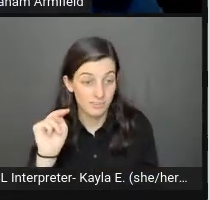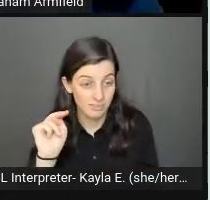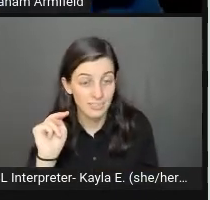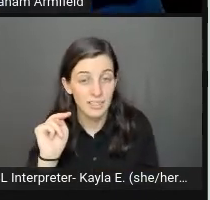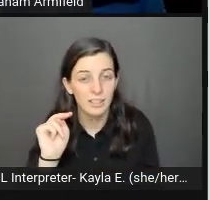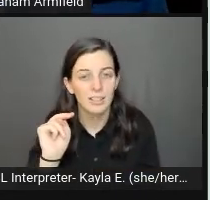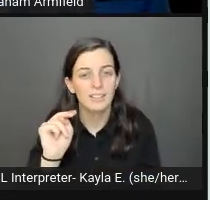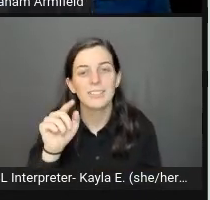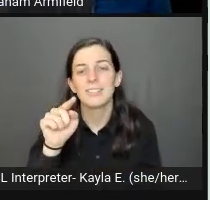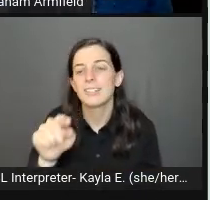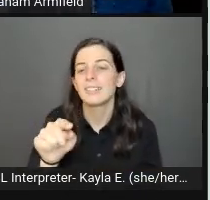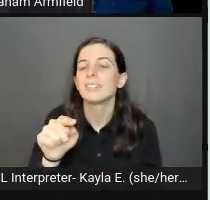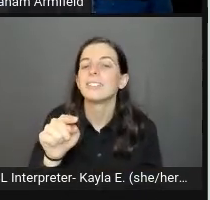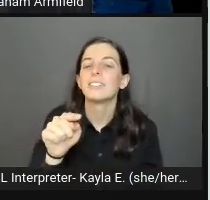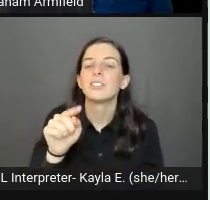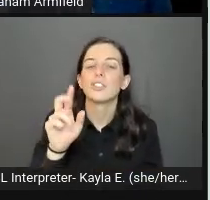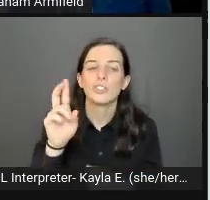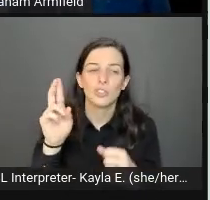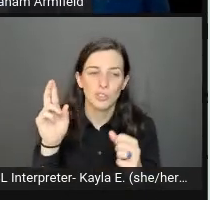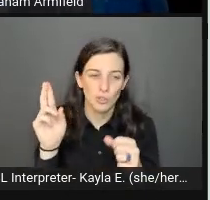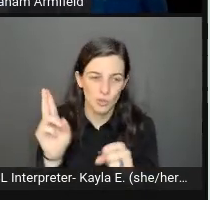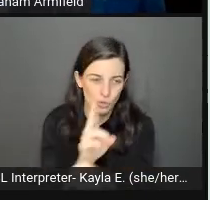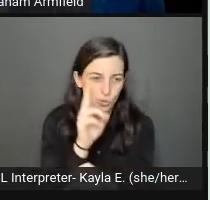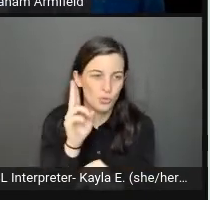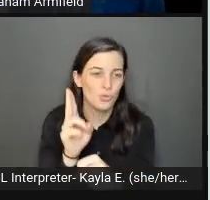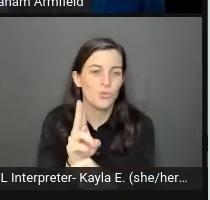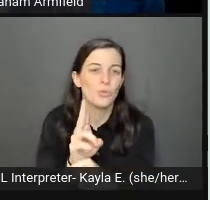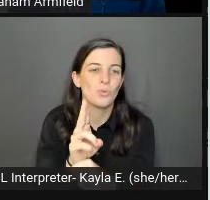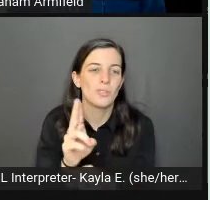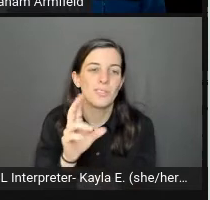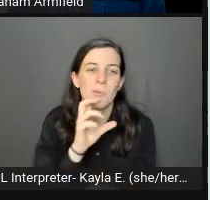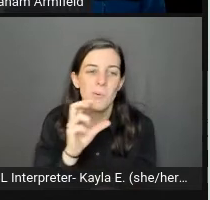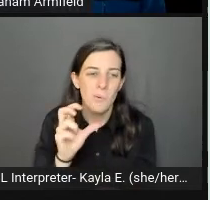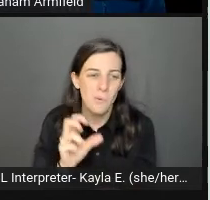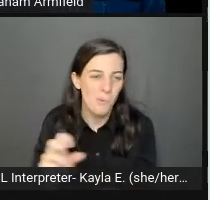These are done with the old, older, slightly older method